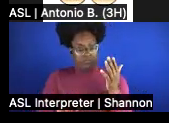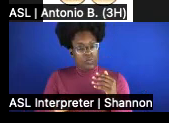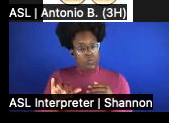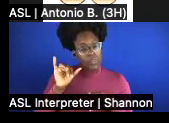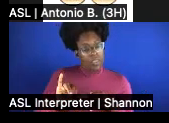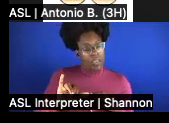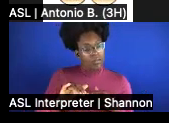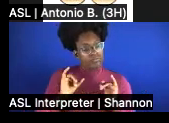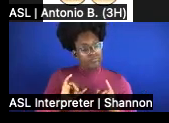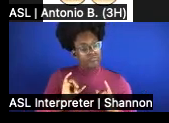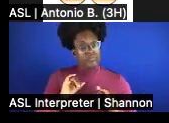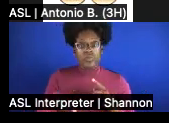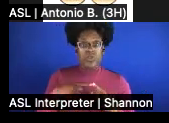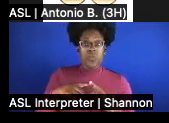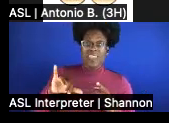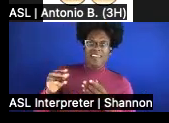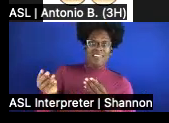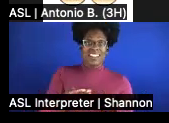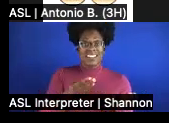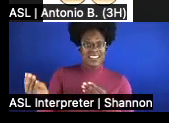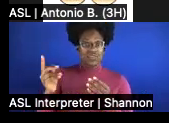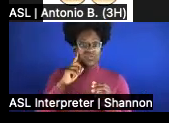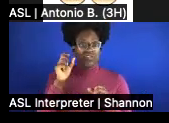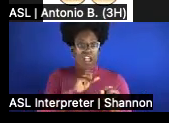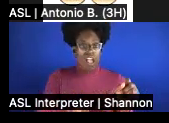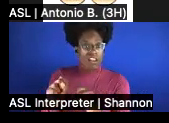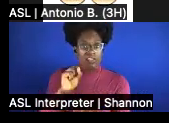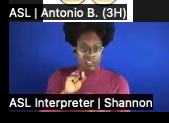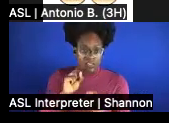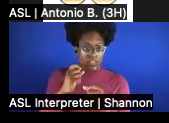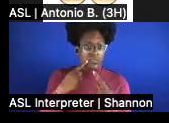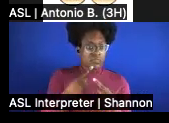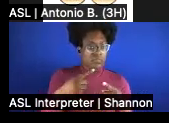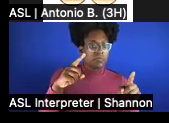even when delivered asynchronously, which we may not expect since the consultant wasn't there in